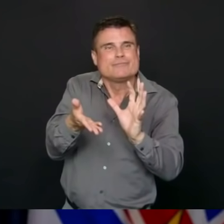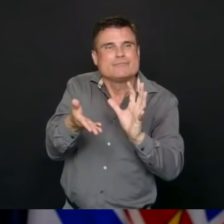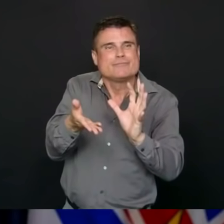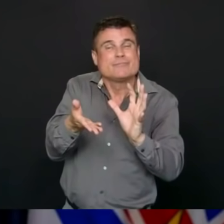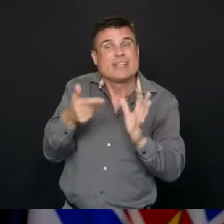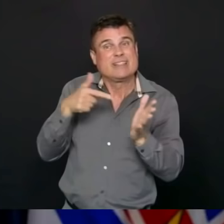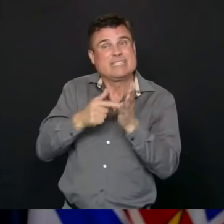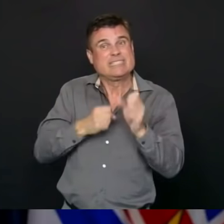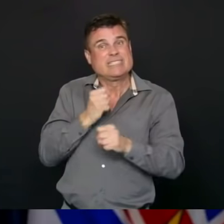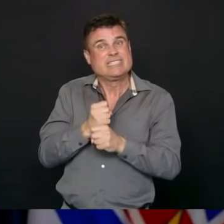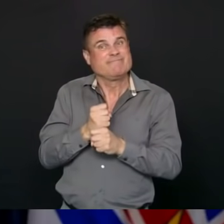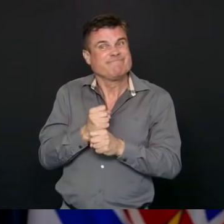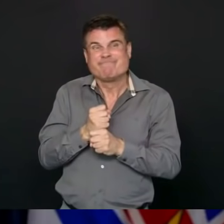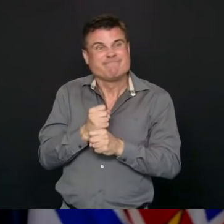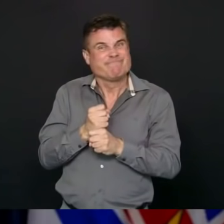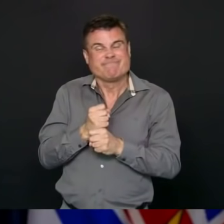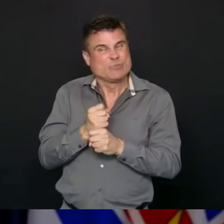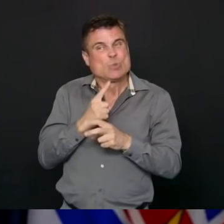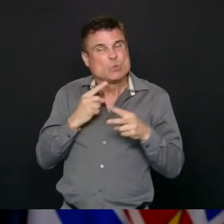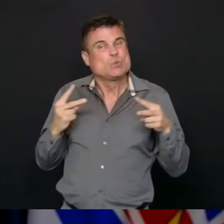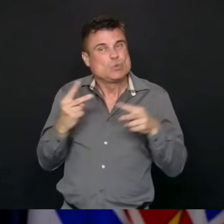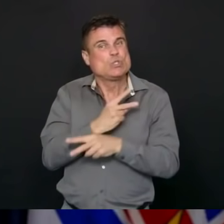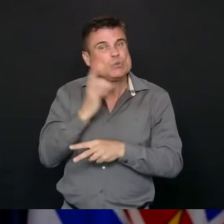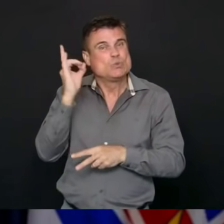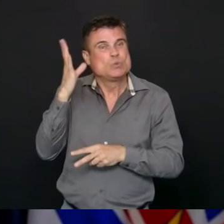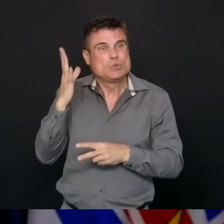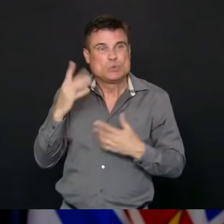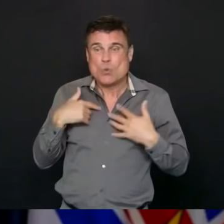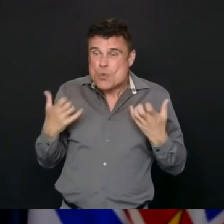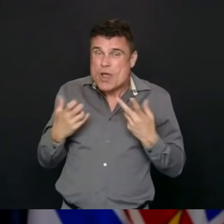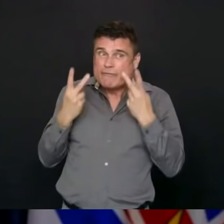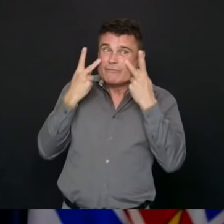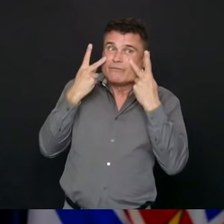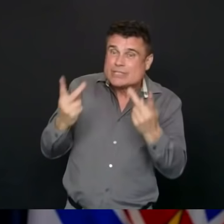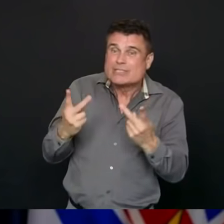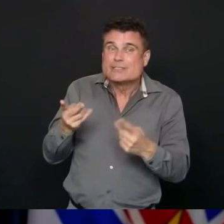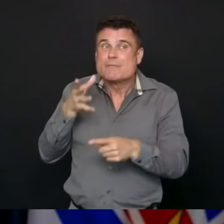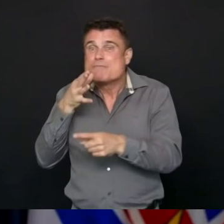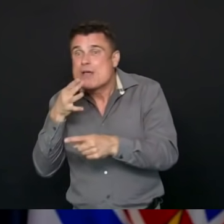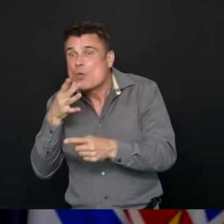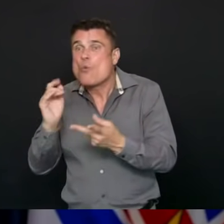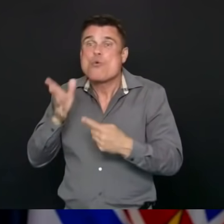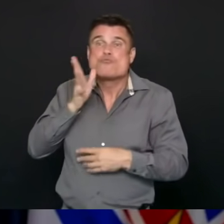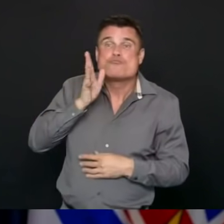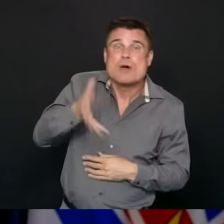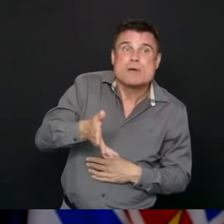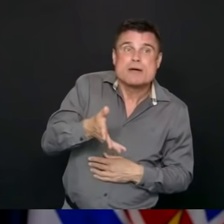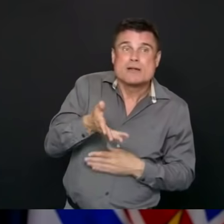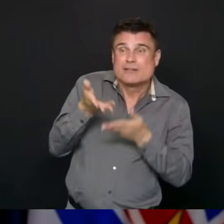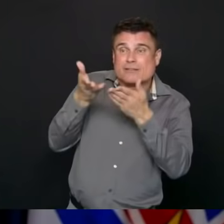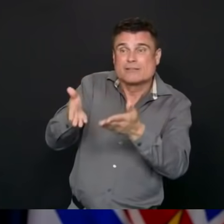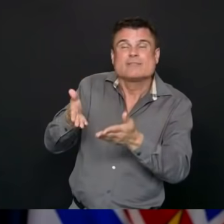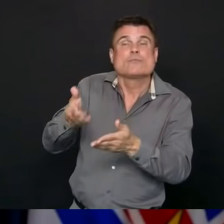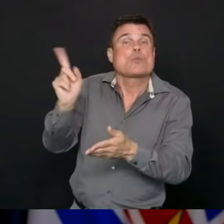when we can't visit our parents or grandparents or a friends in long-term care. The restrictions placed on visitors in long-term